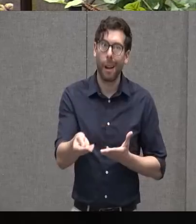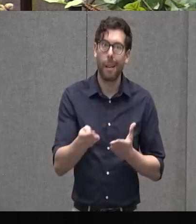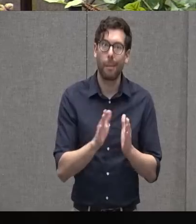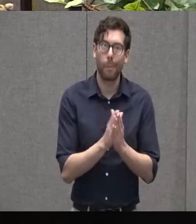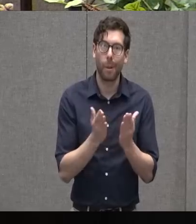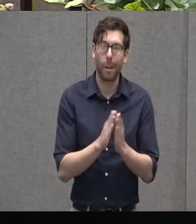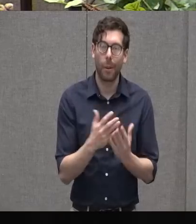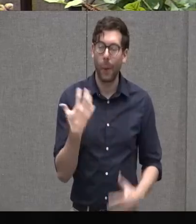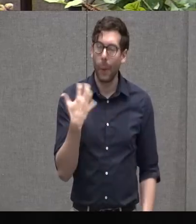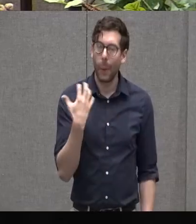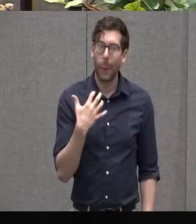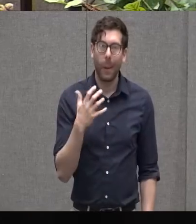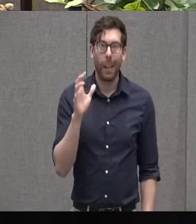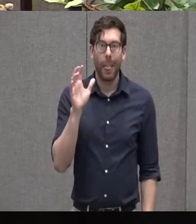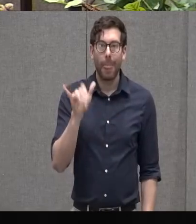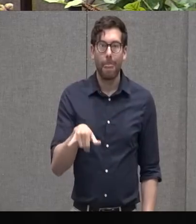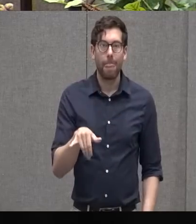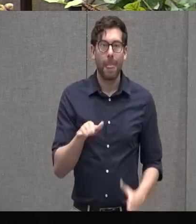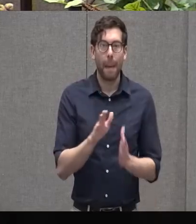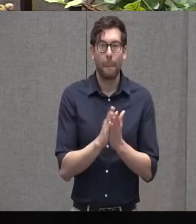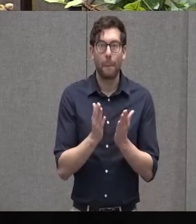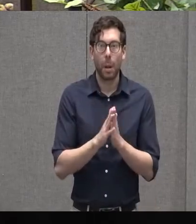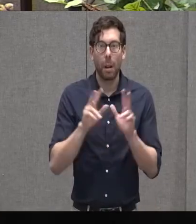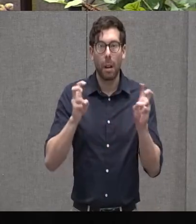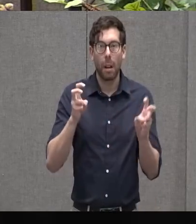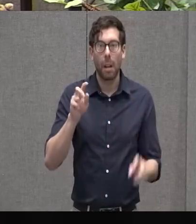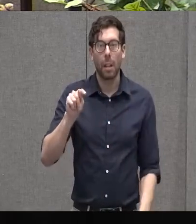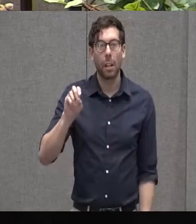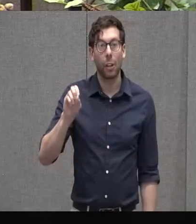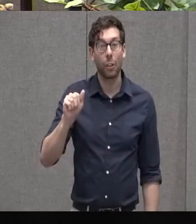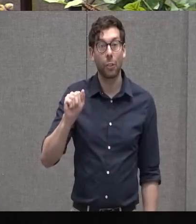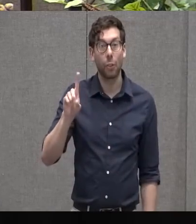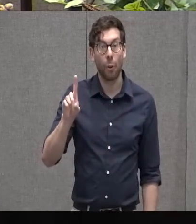This book, "Toad" by Ruth Brown is one of my favorites.